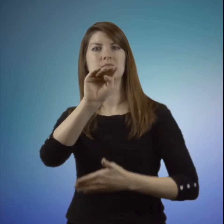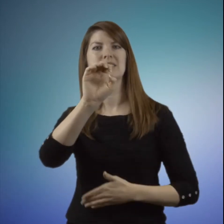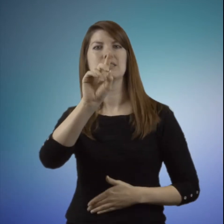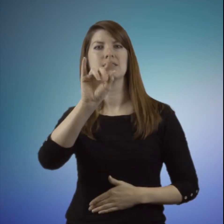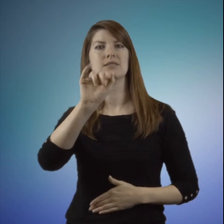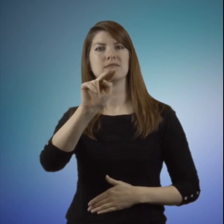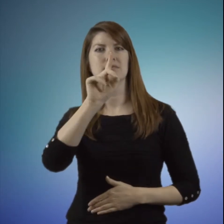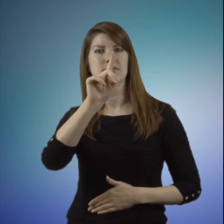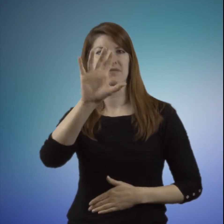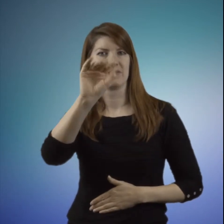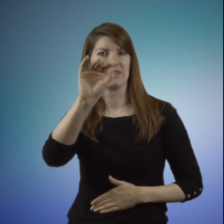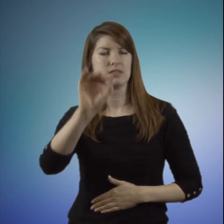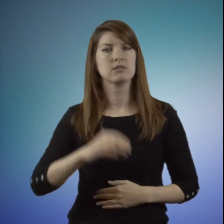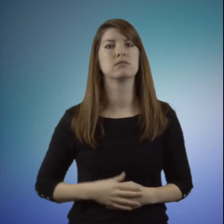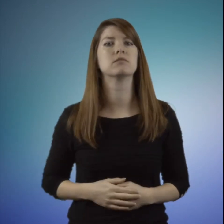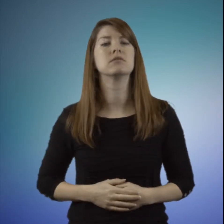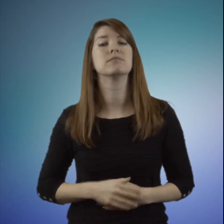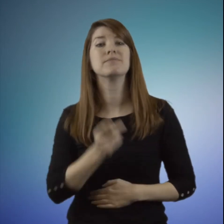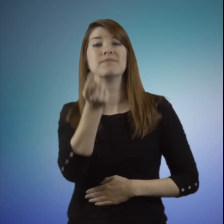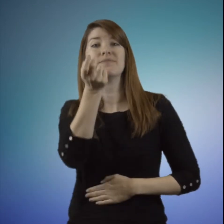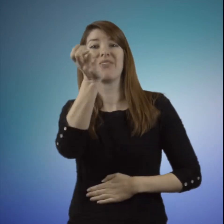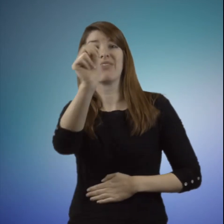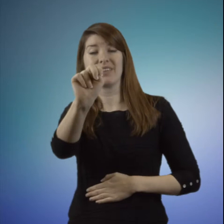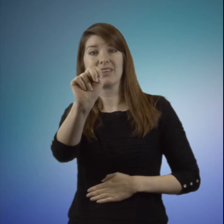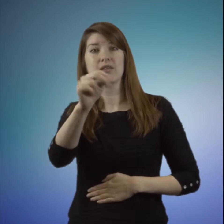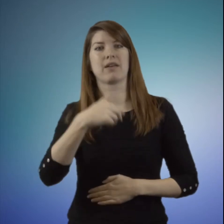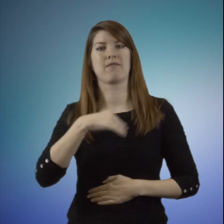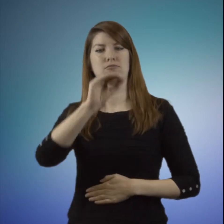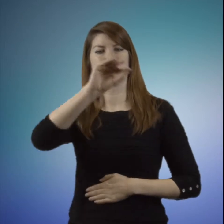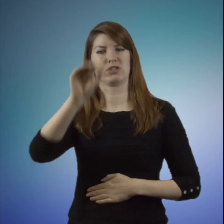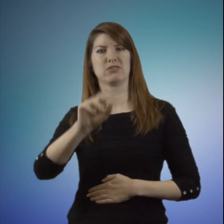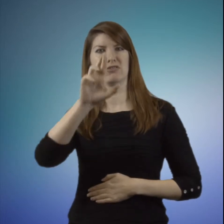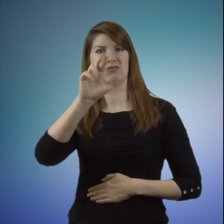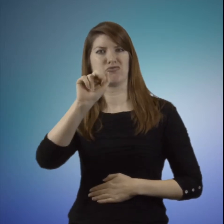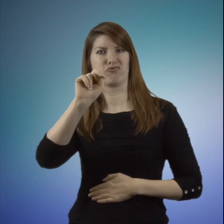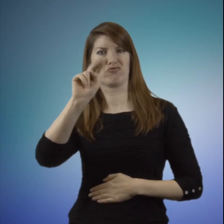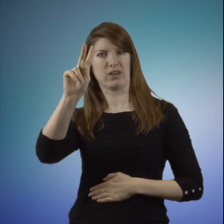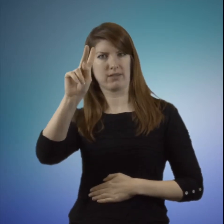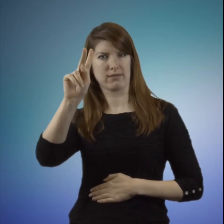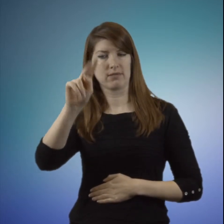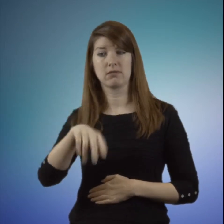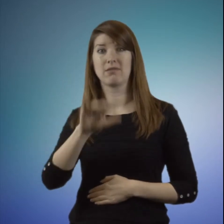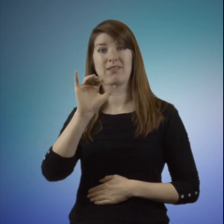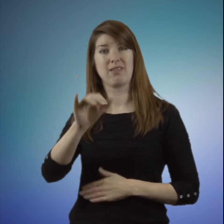Then we have the percentile rank. And this is important because a lot of times the percentile rank is included